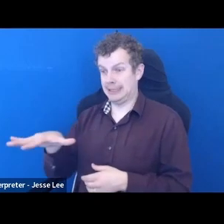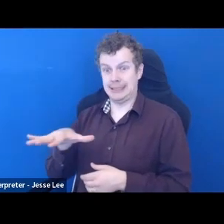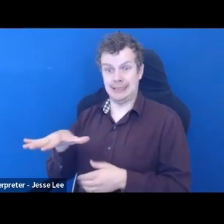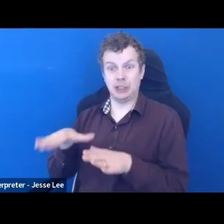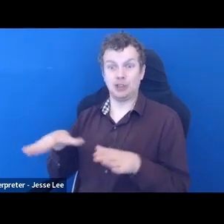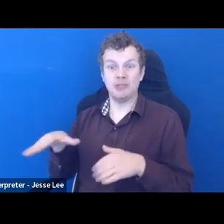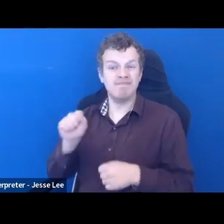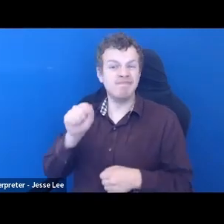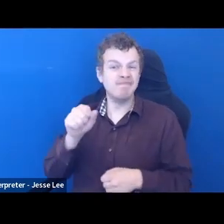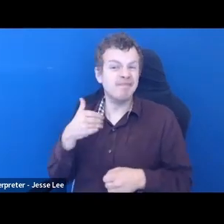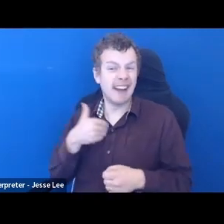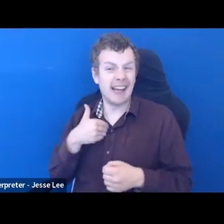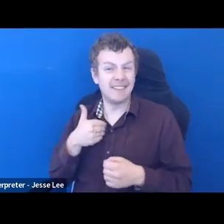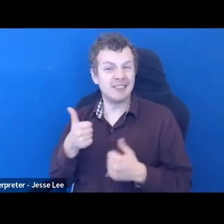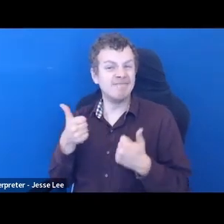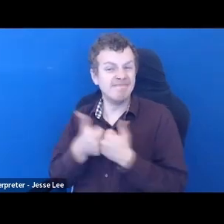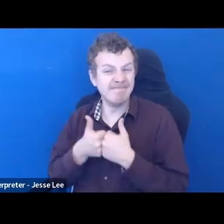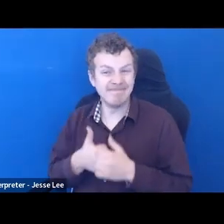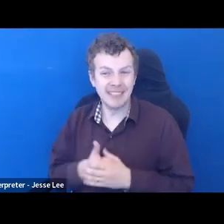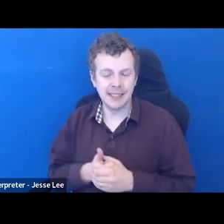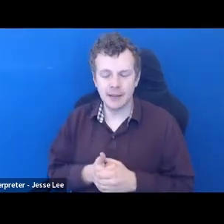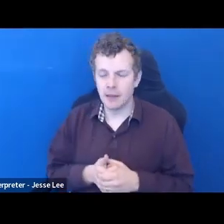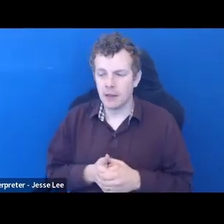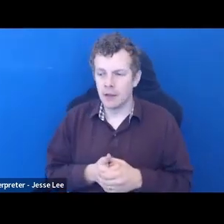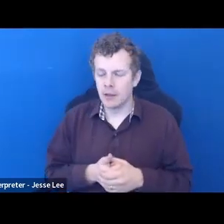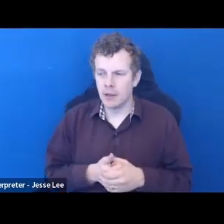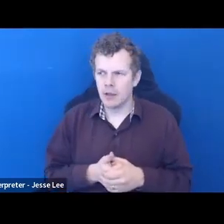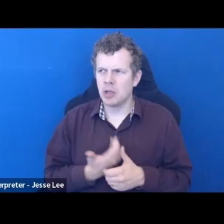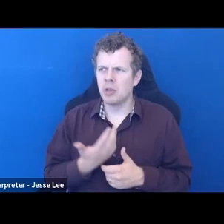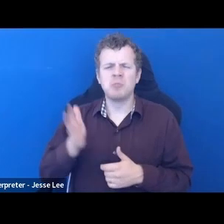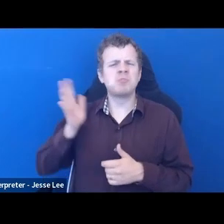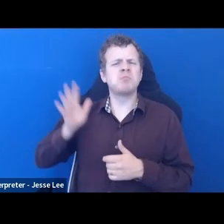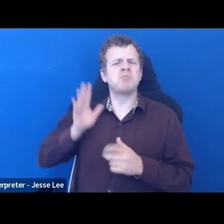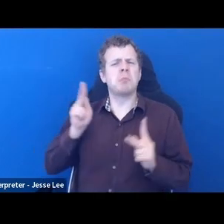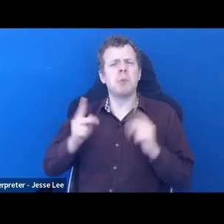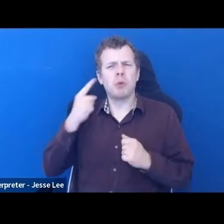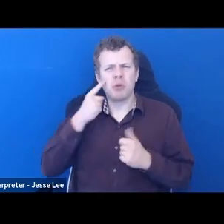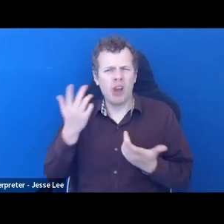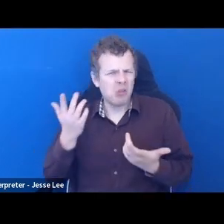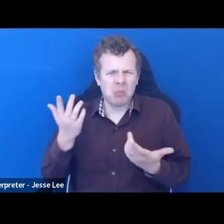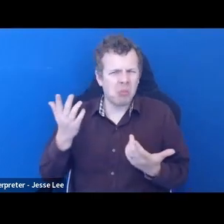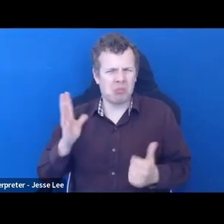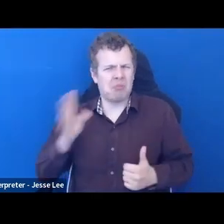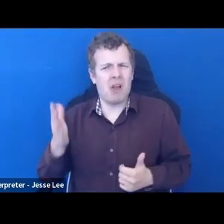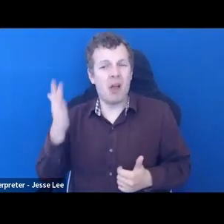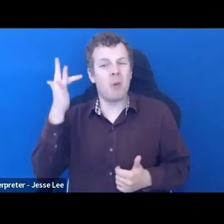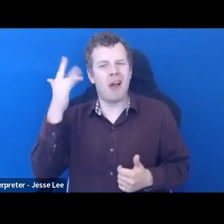It was thought in the past that they had one normal hearing ear. They're going to do just fine.